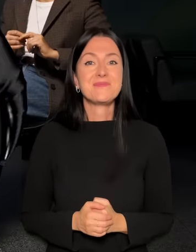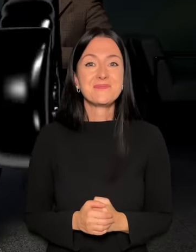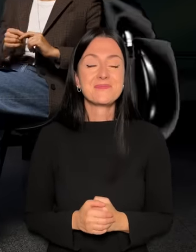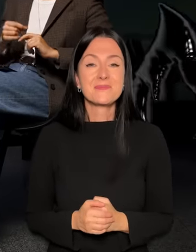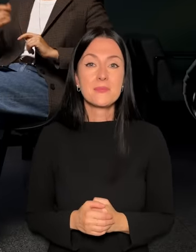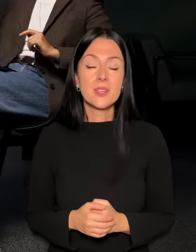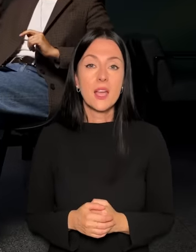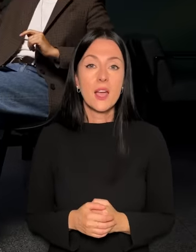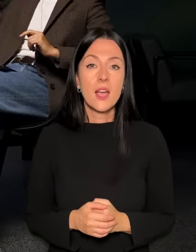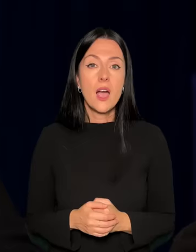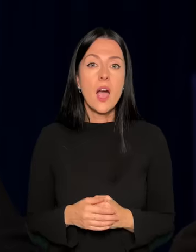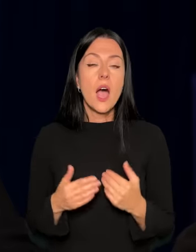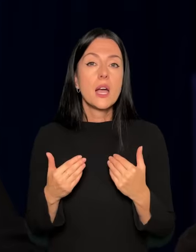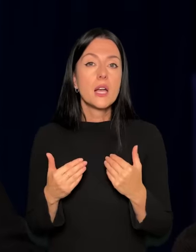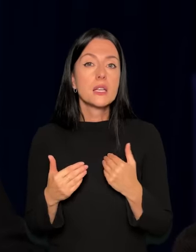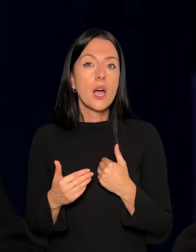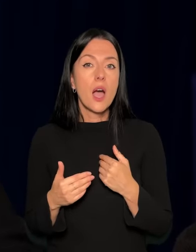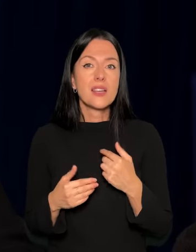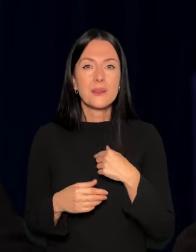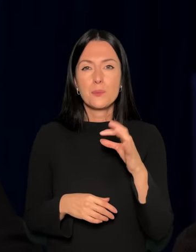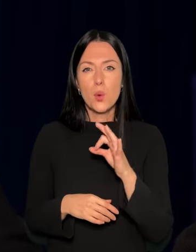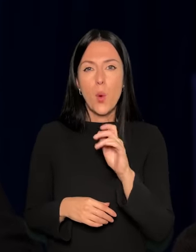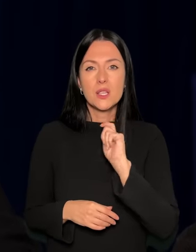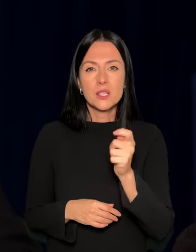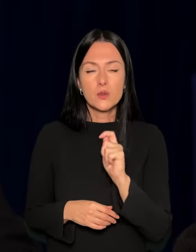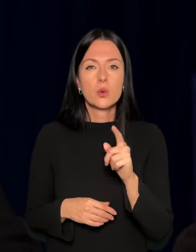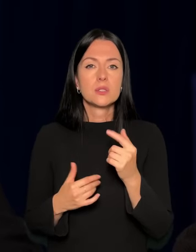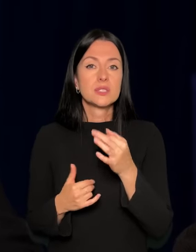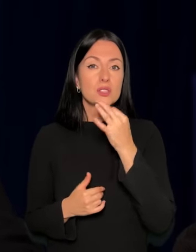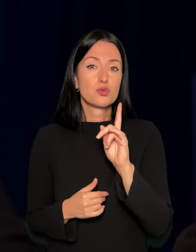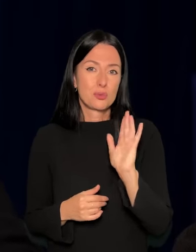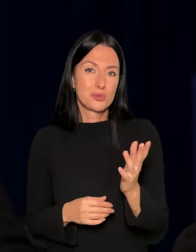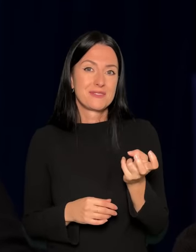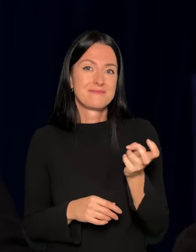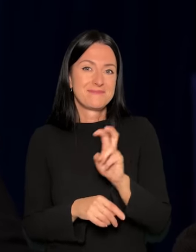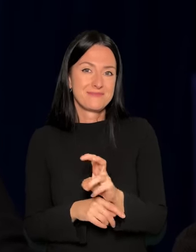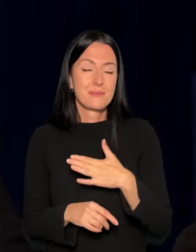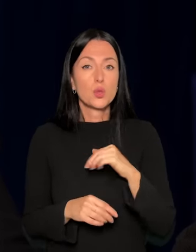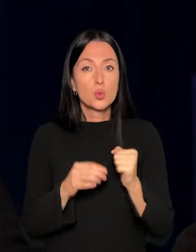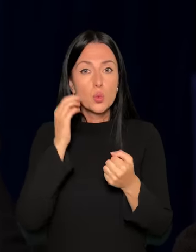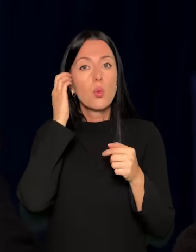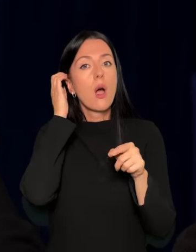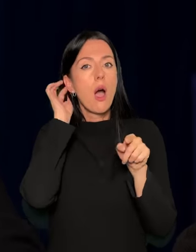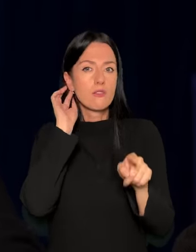Well, I told my son before, "He defended Ukraine.